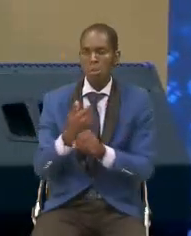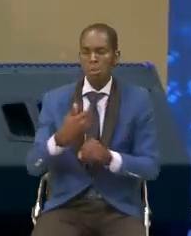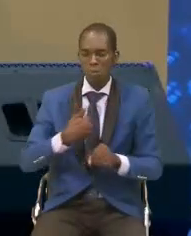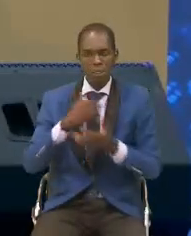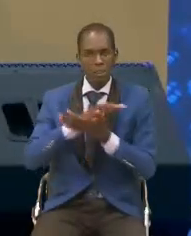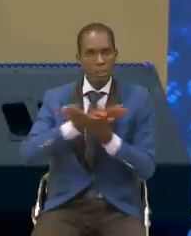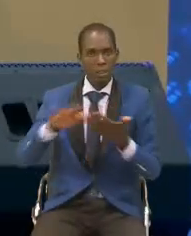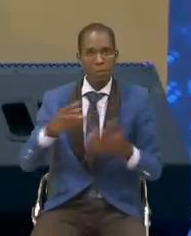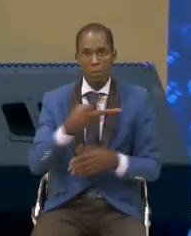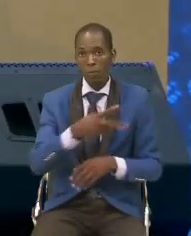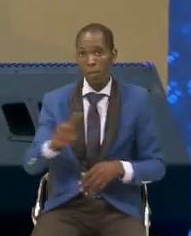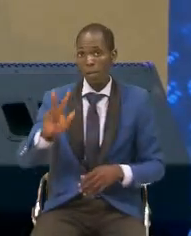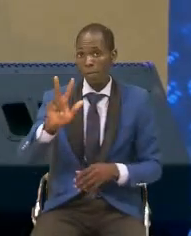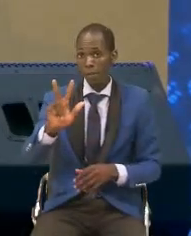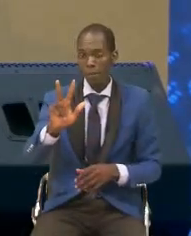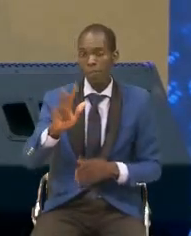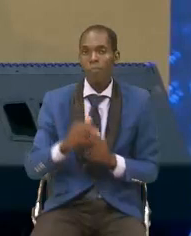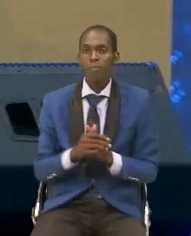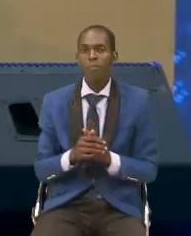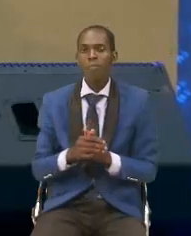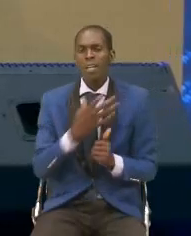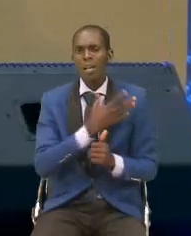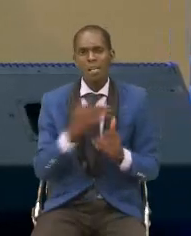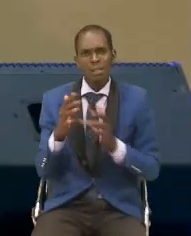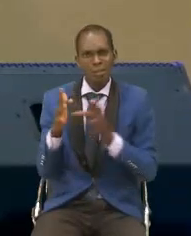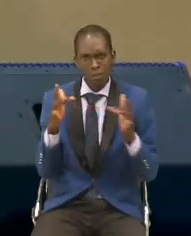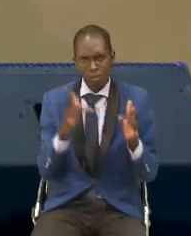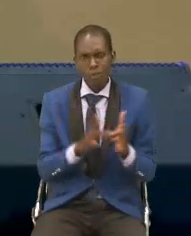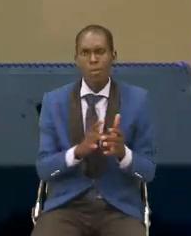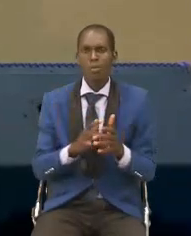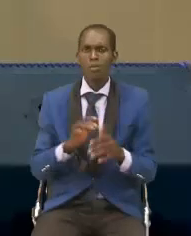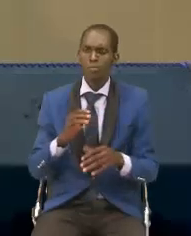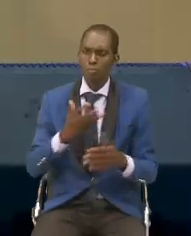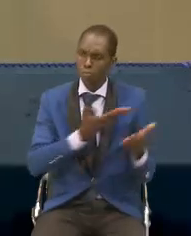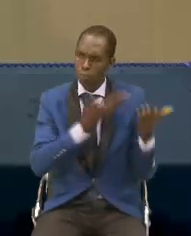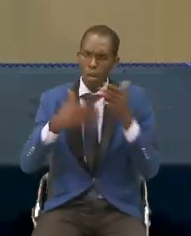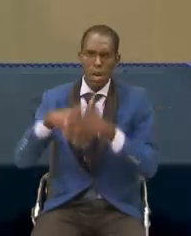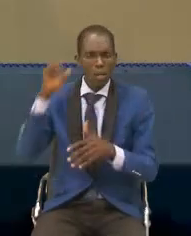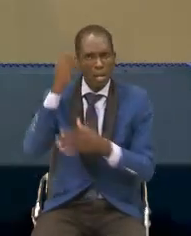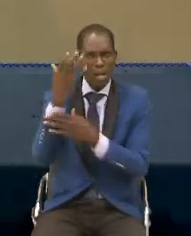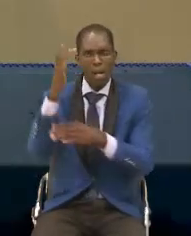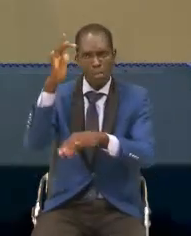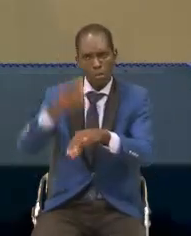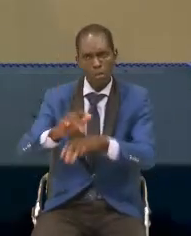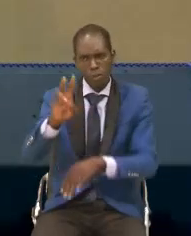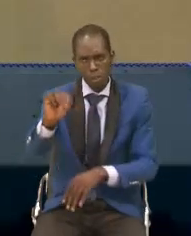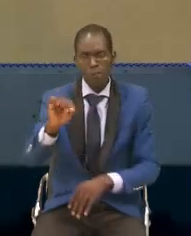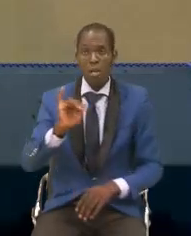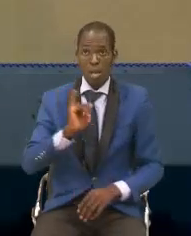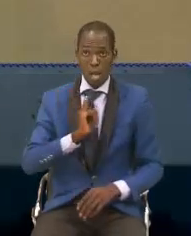will that comes make me clean look at verse 3 it says embarrassment and jesus put forth